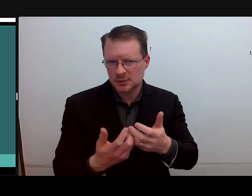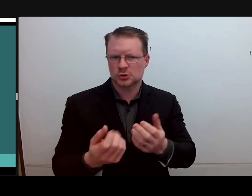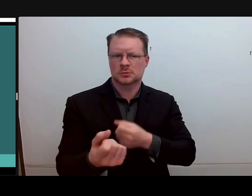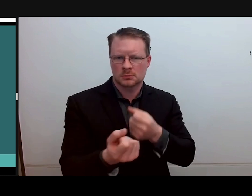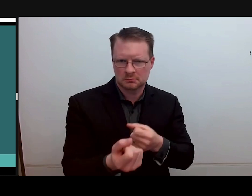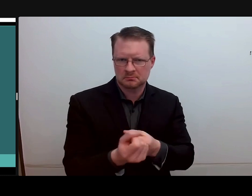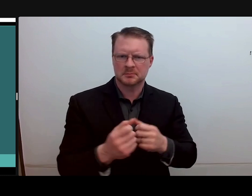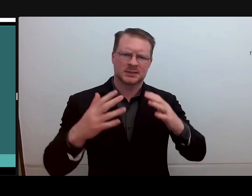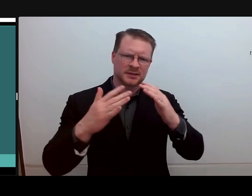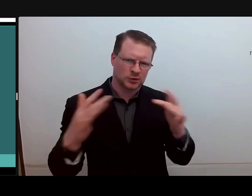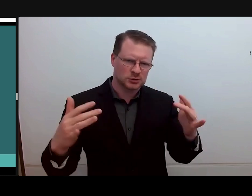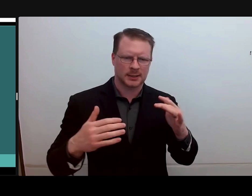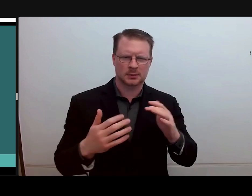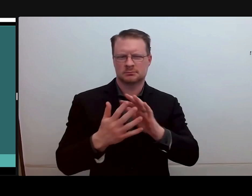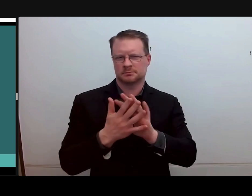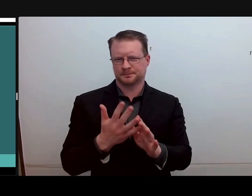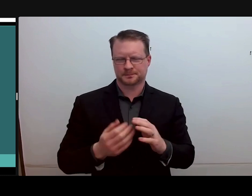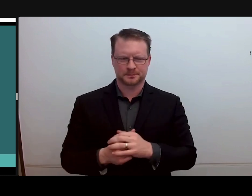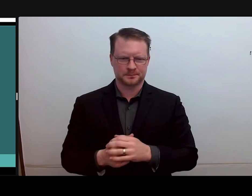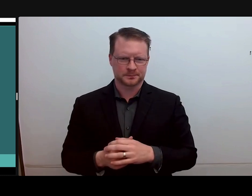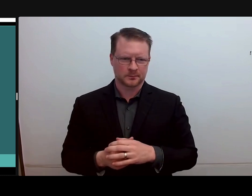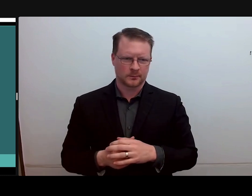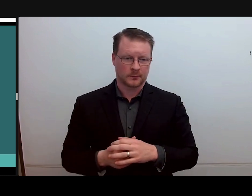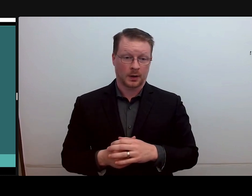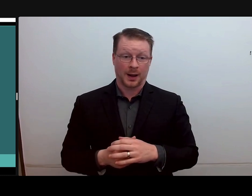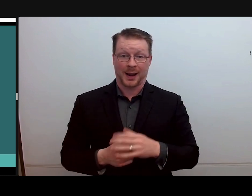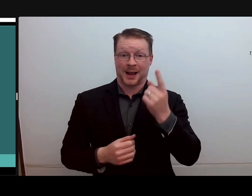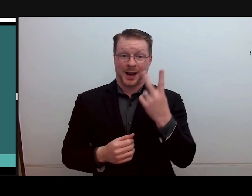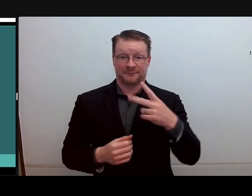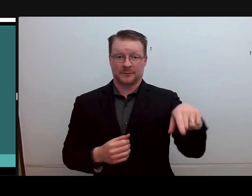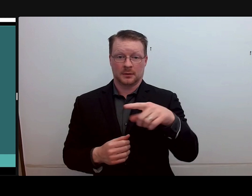reasonable accommodations and support diversity," et cetera.